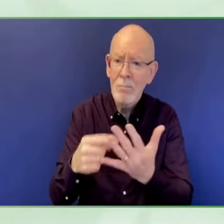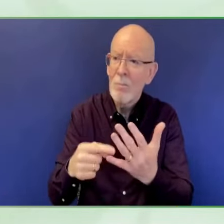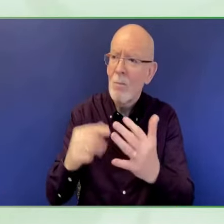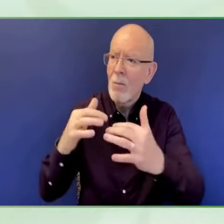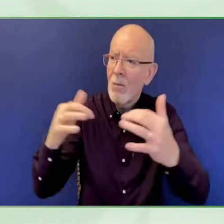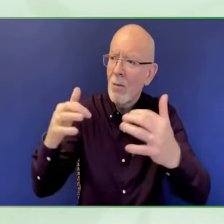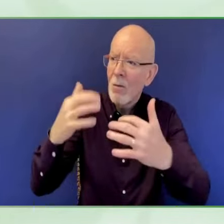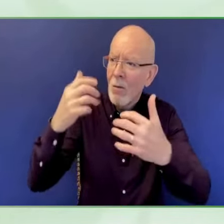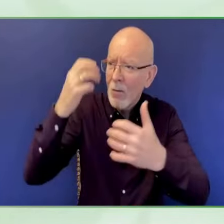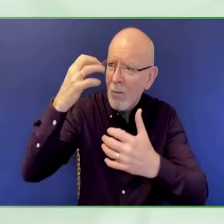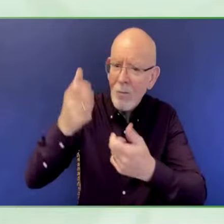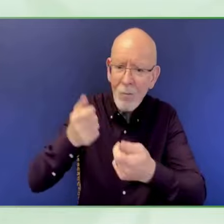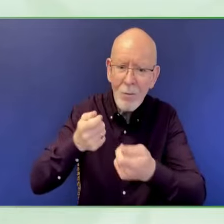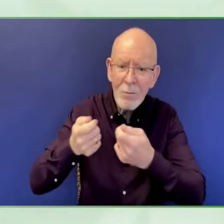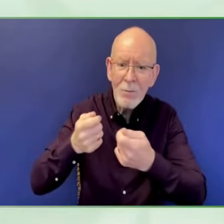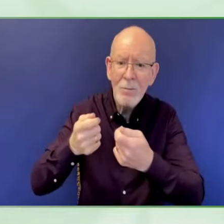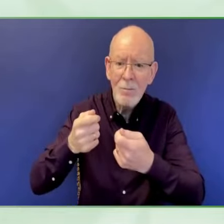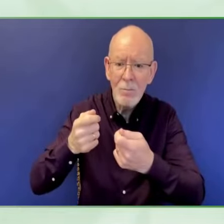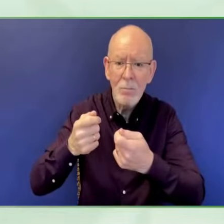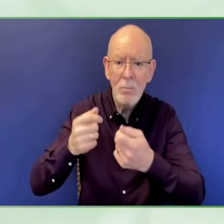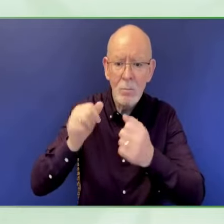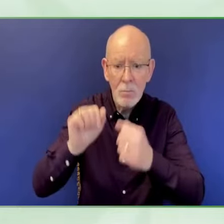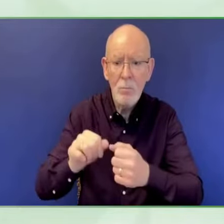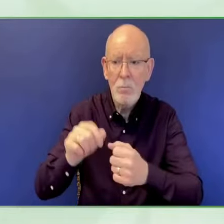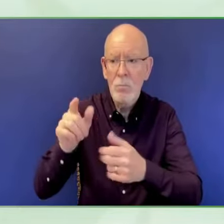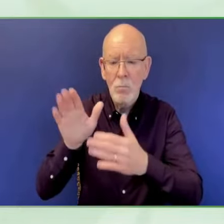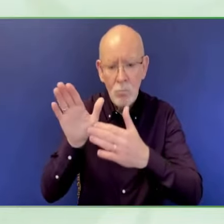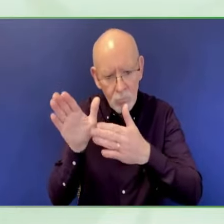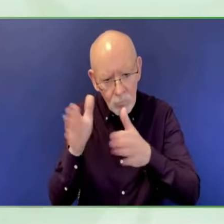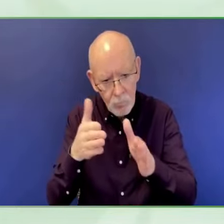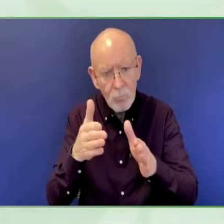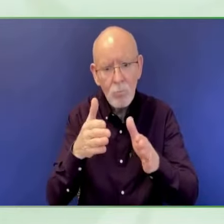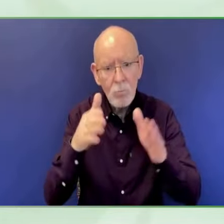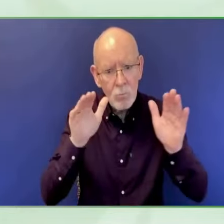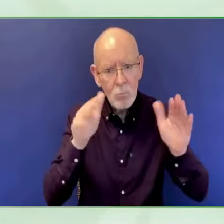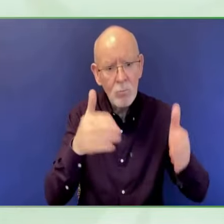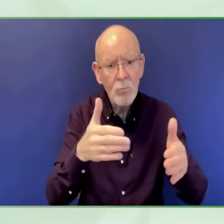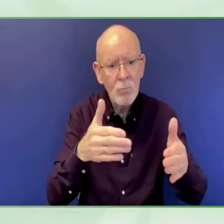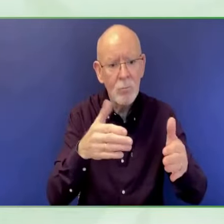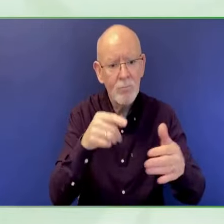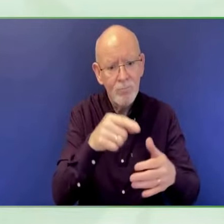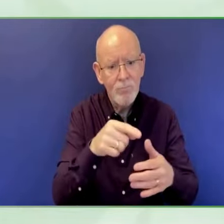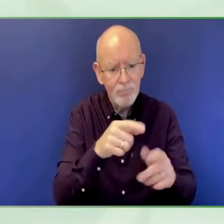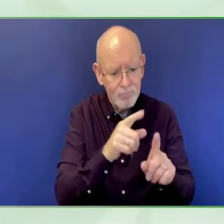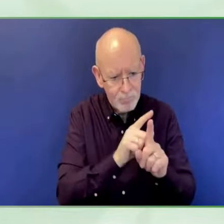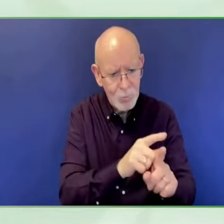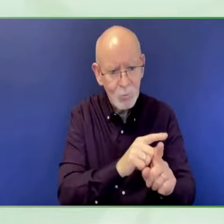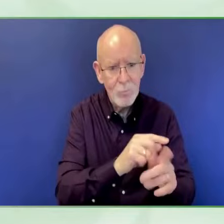compliancing, from institution now living to community living. Thank you very much.